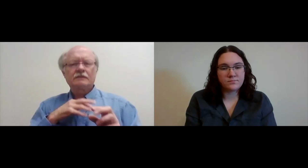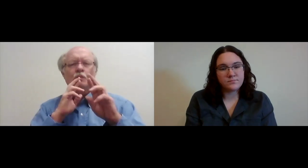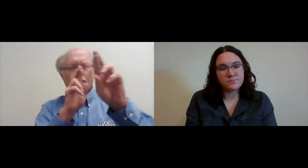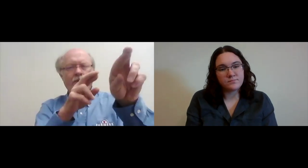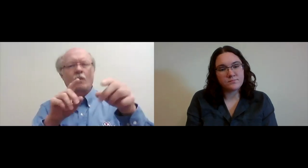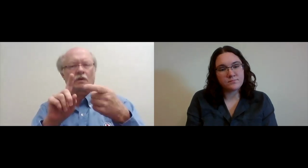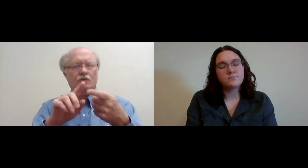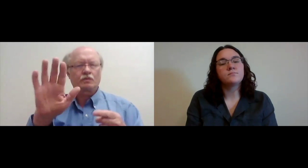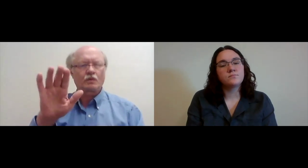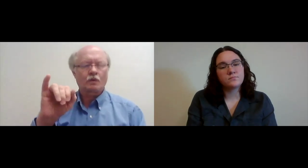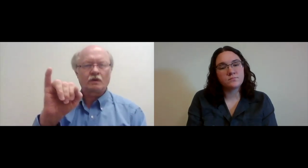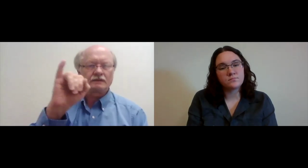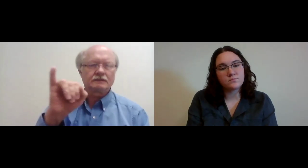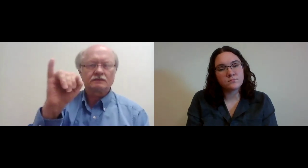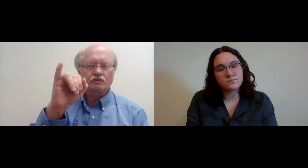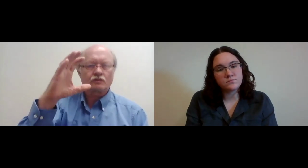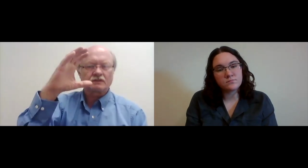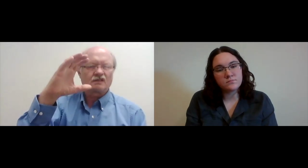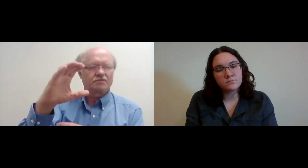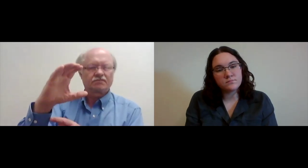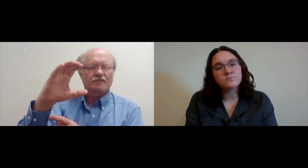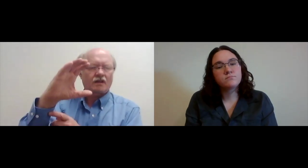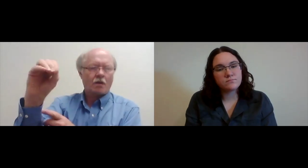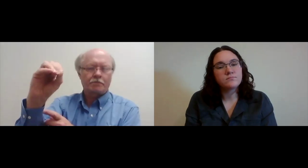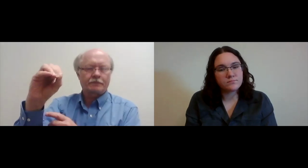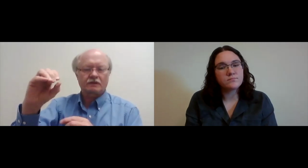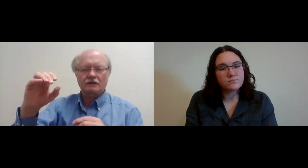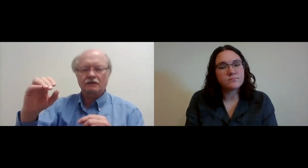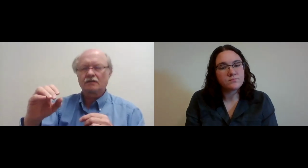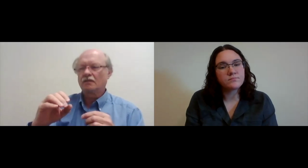So please report your information to your insurance company.